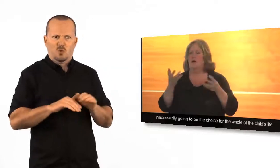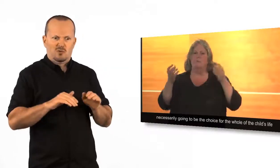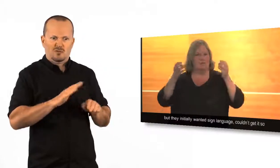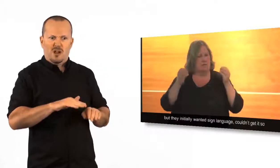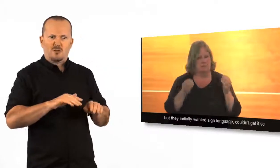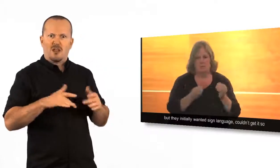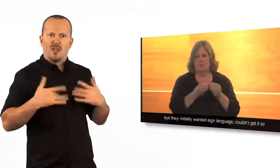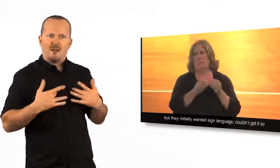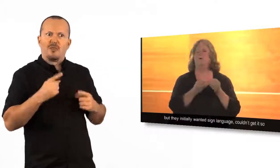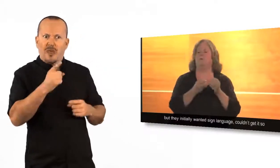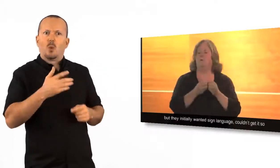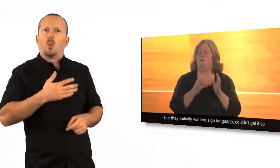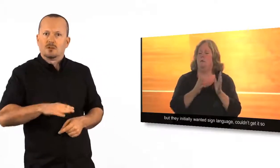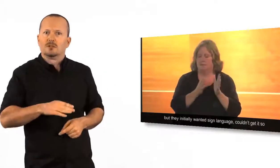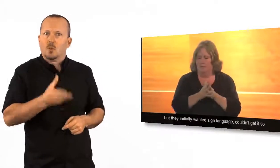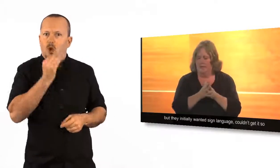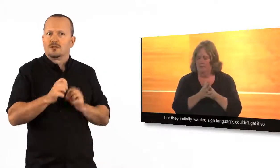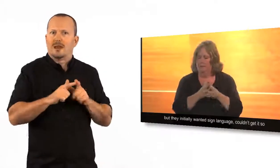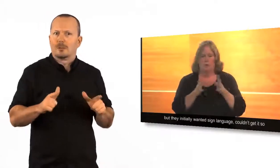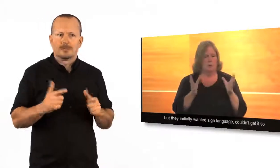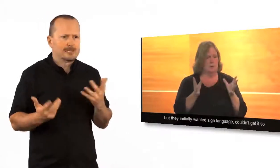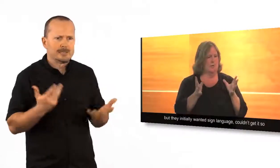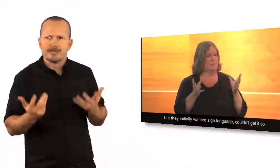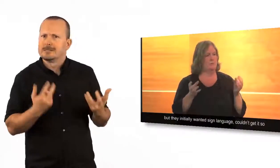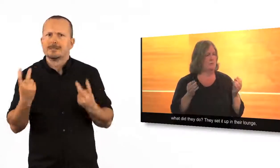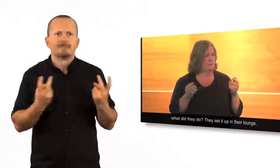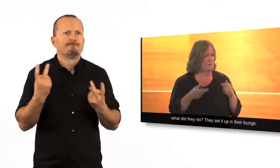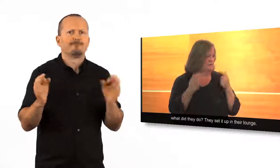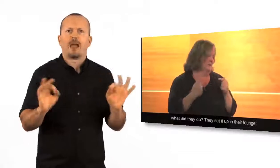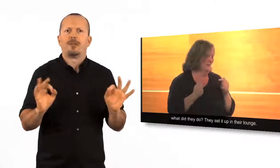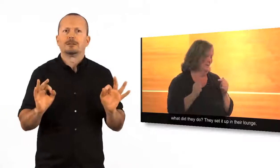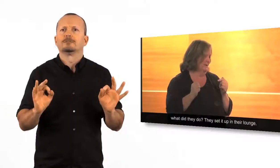life but initially wanted sign language, couldn’t get it so what did they do? They set it up